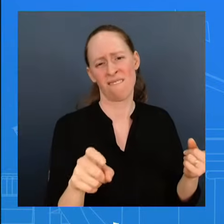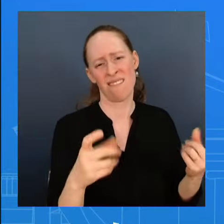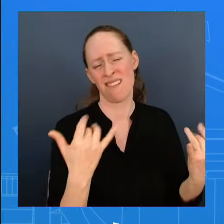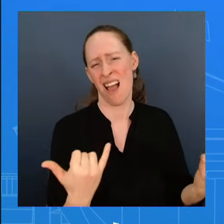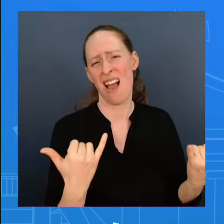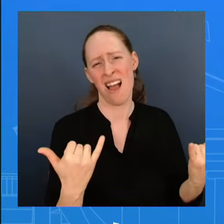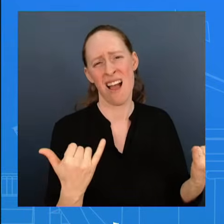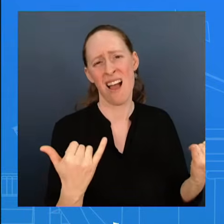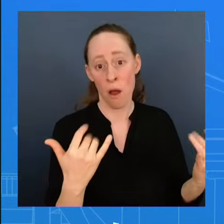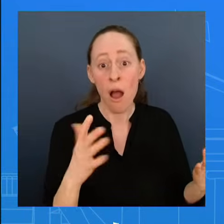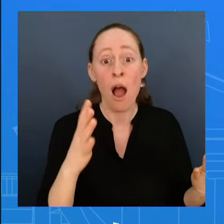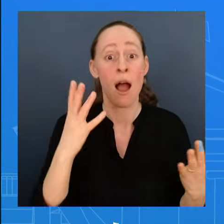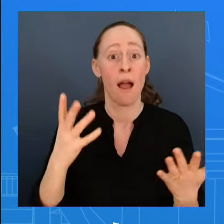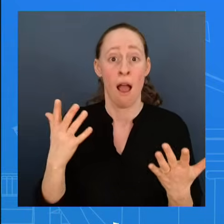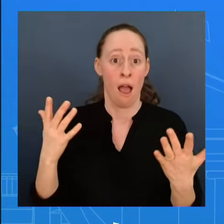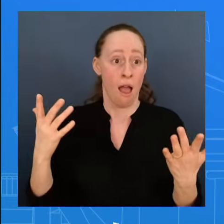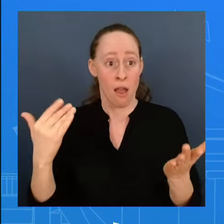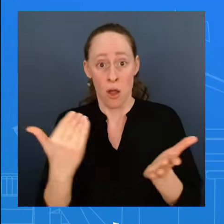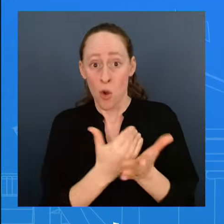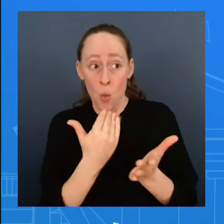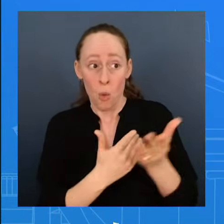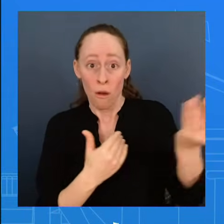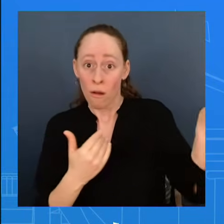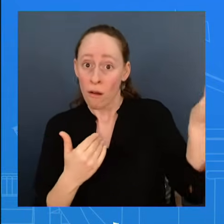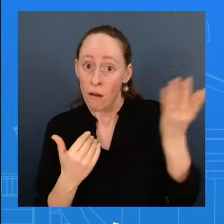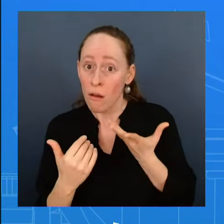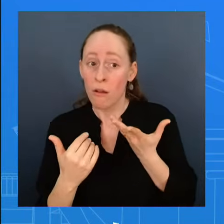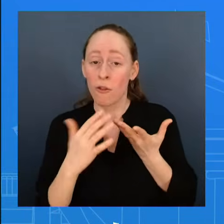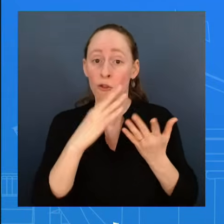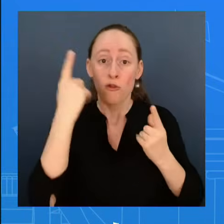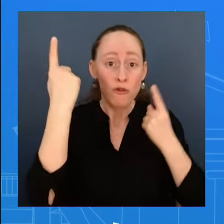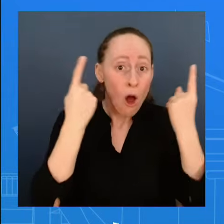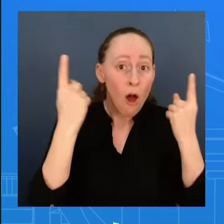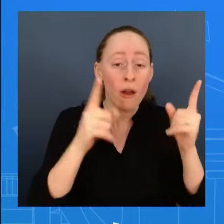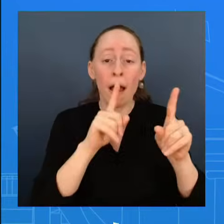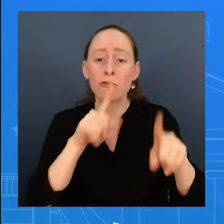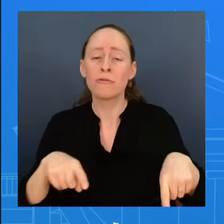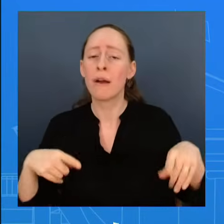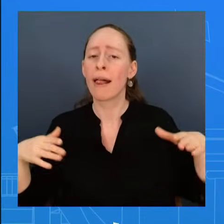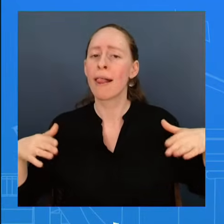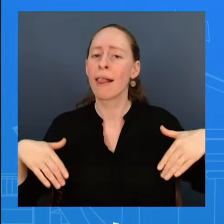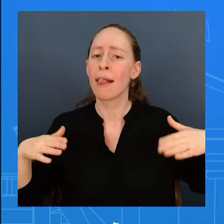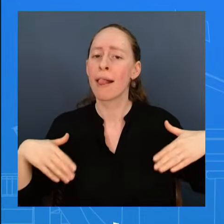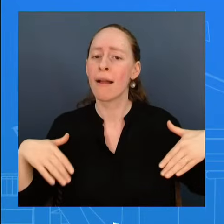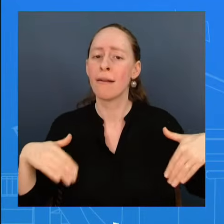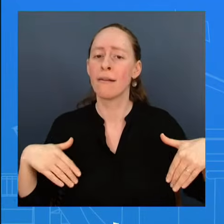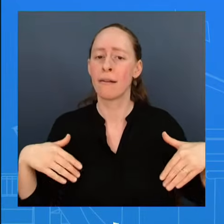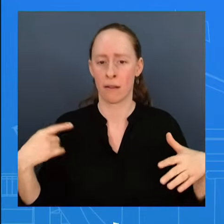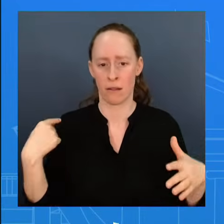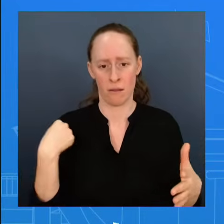We believe that all efforts need -- need to be brought to bear to convince Hamas to accept that -- the proposal -- immediately